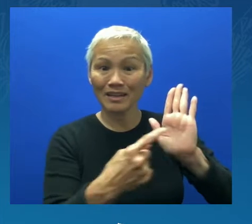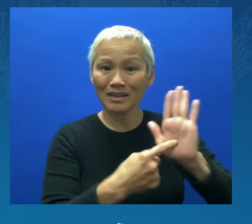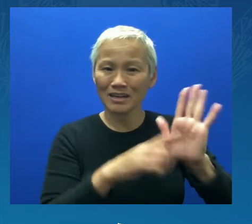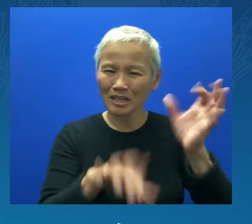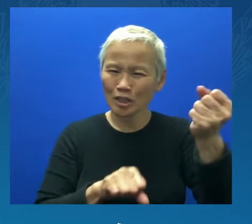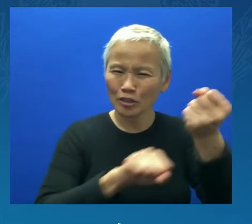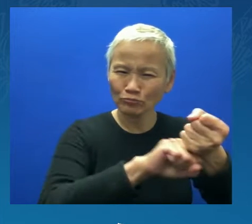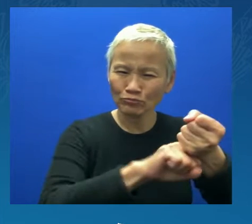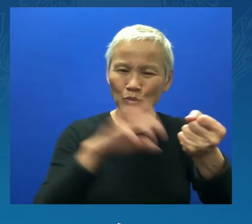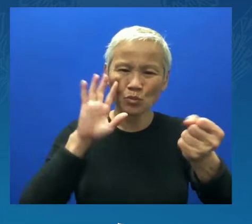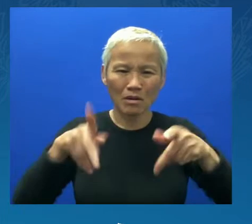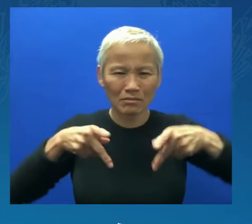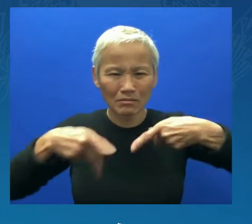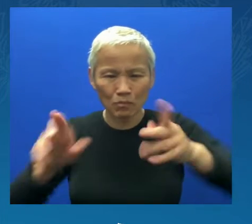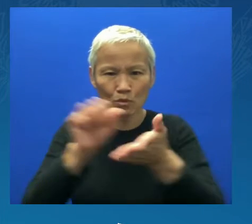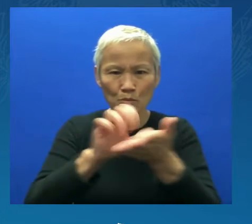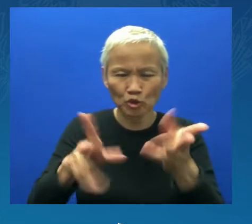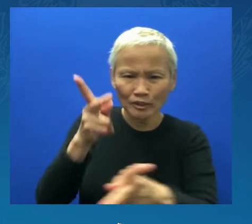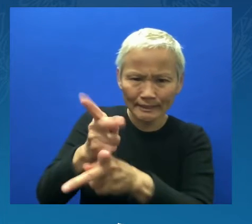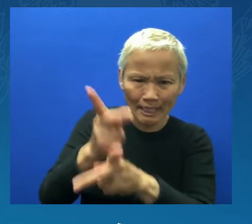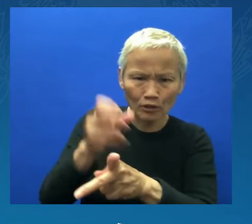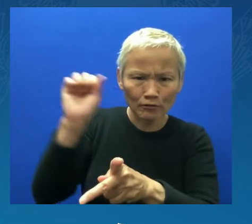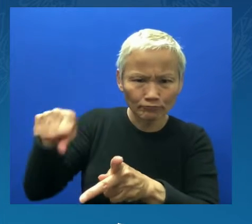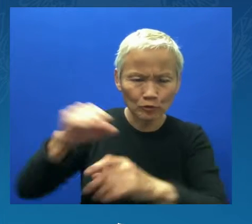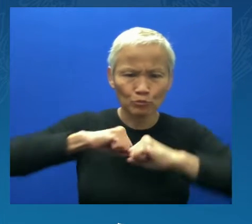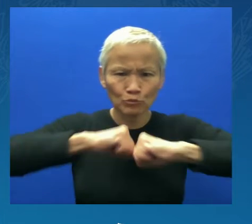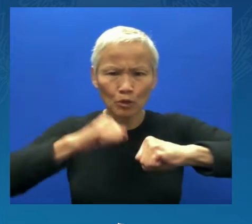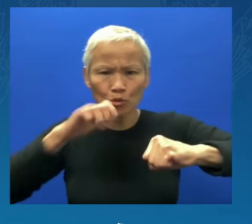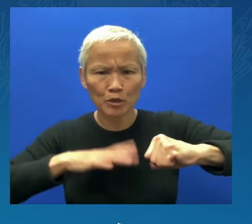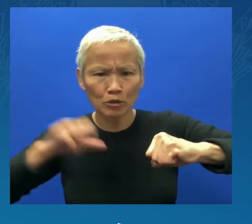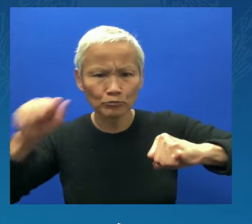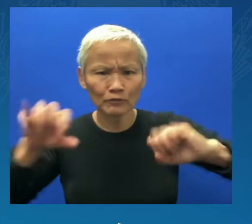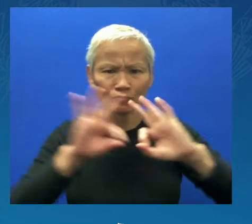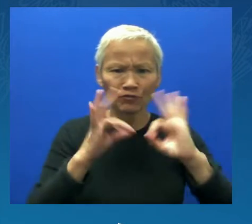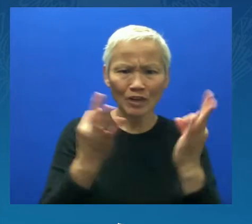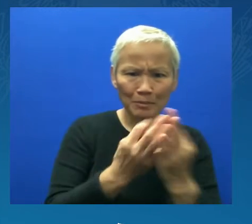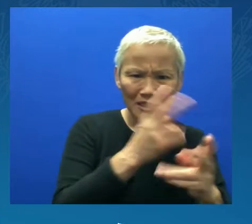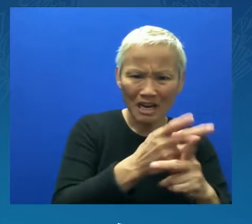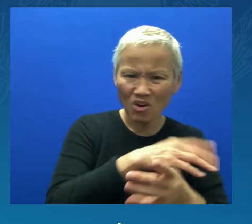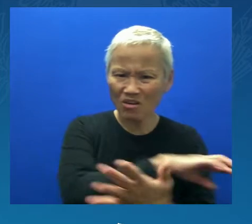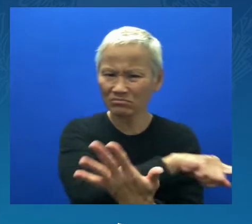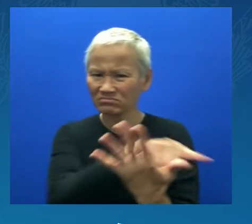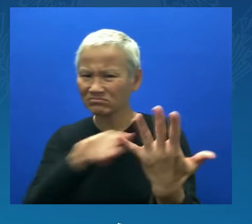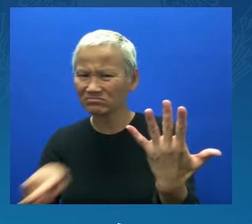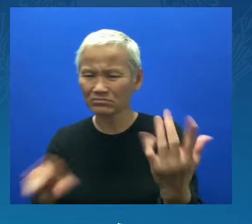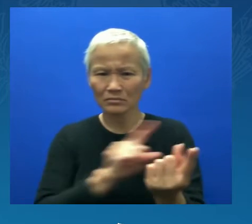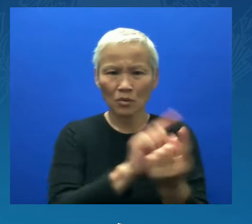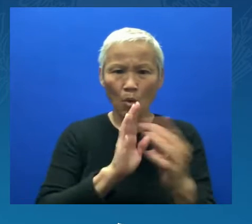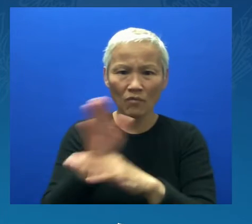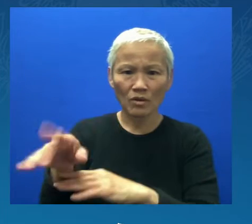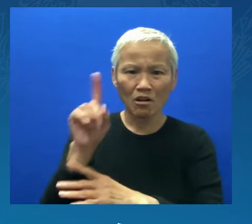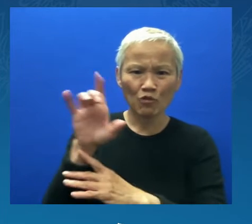She has met with more than 180 state legislators from 18 states to discuss their priorities